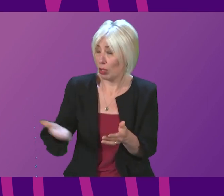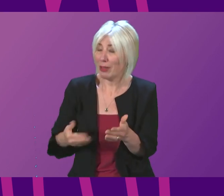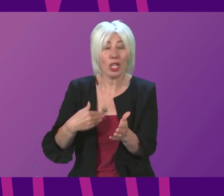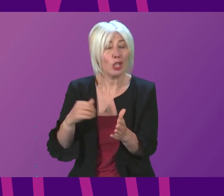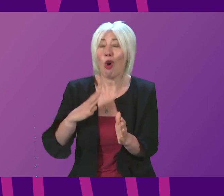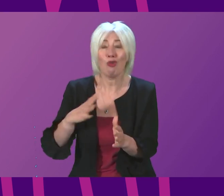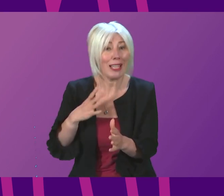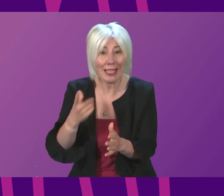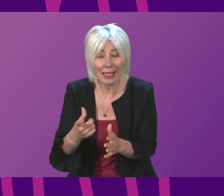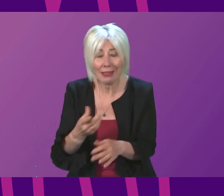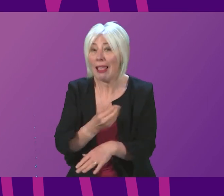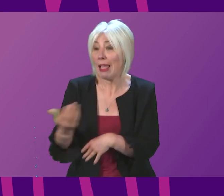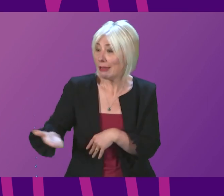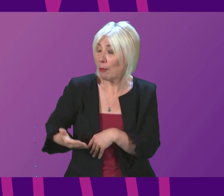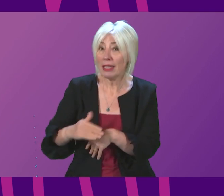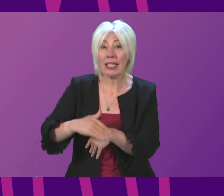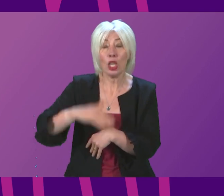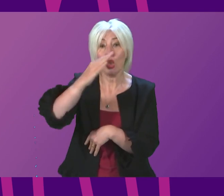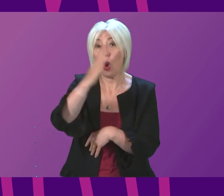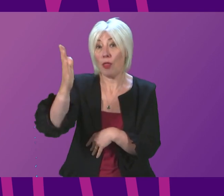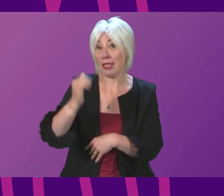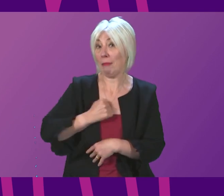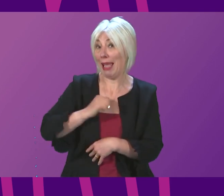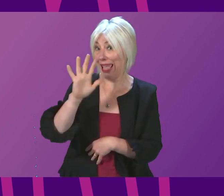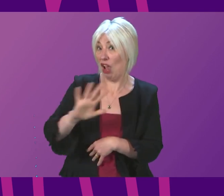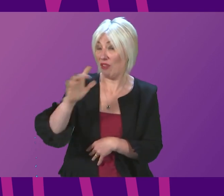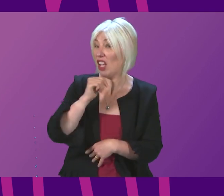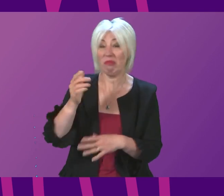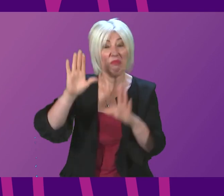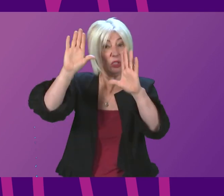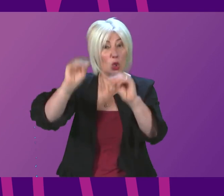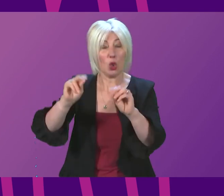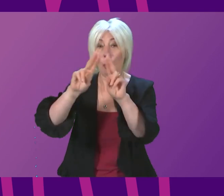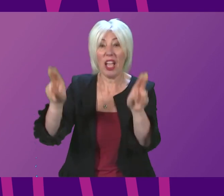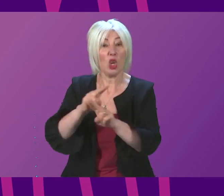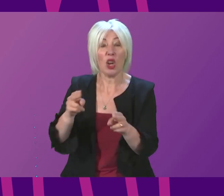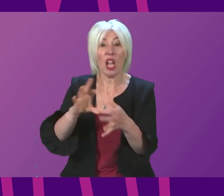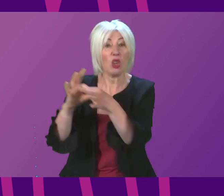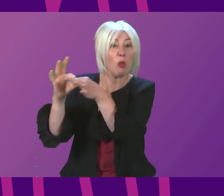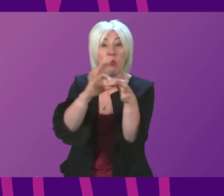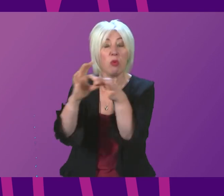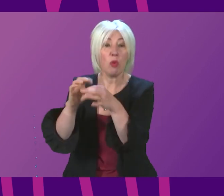Indeed, some in the north-east, in my region, have decided to stop all international business due to Brexit.